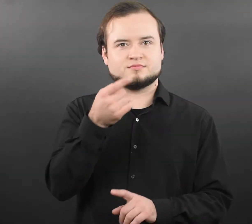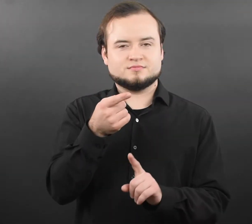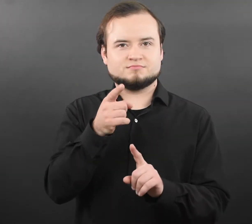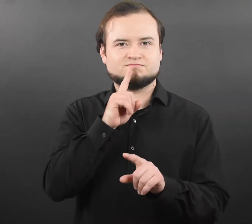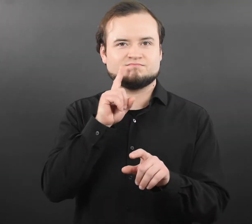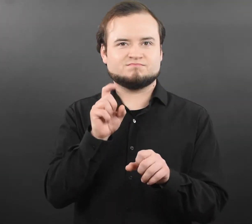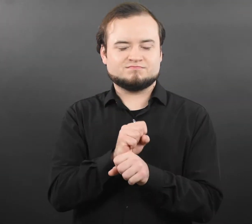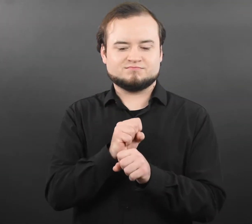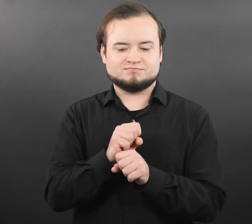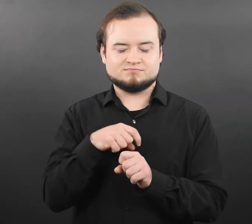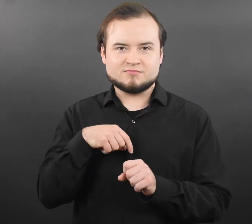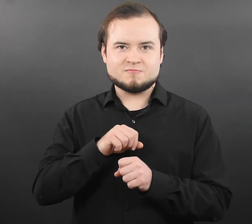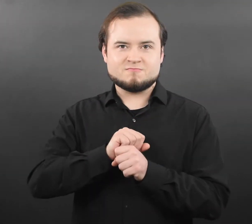What to Do if You Have COVID-19